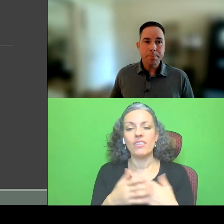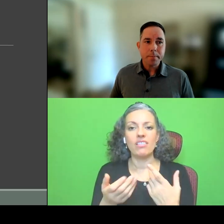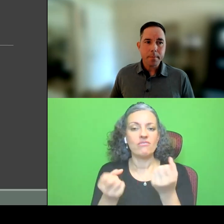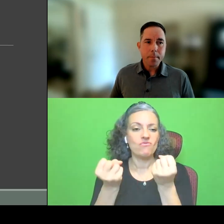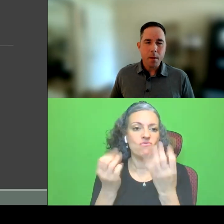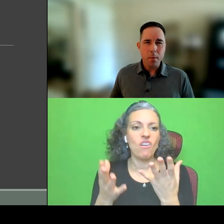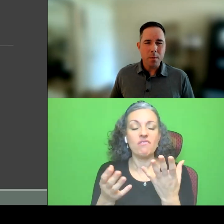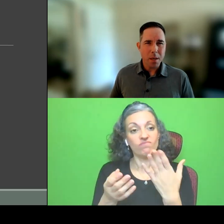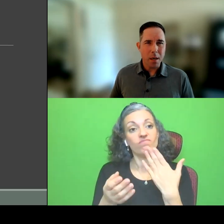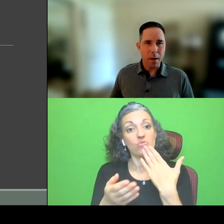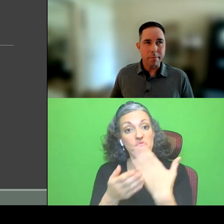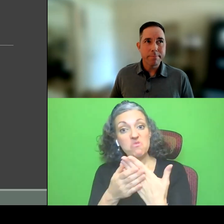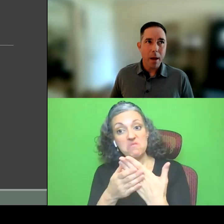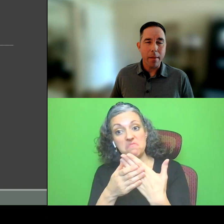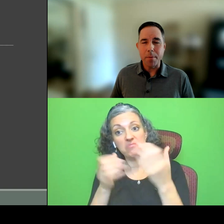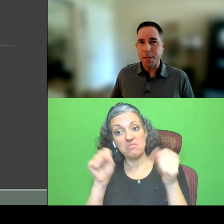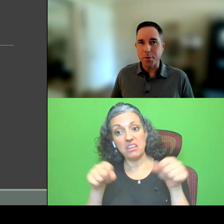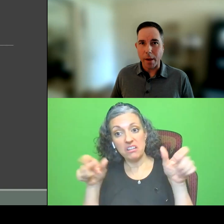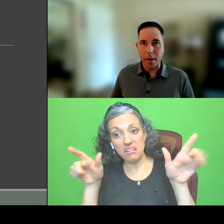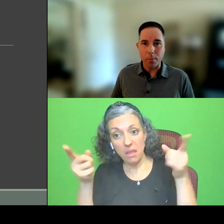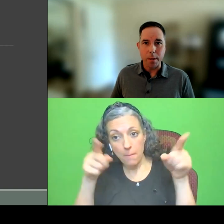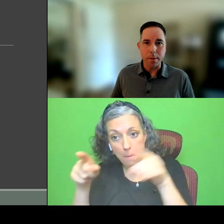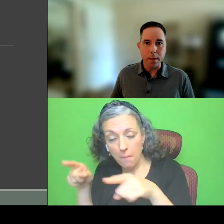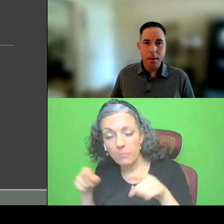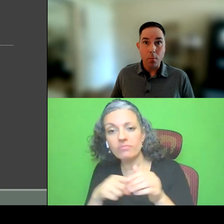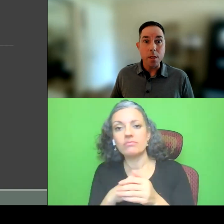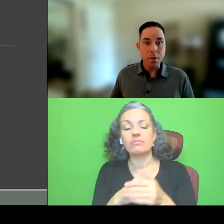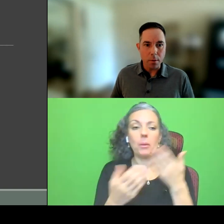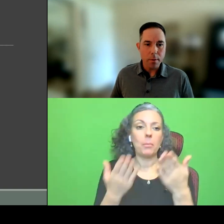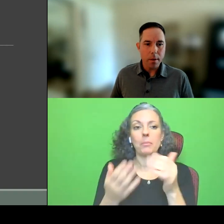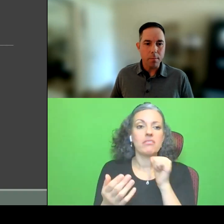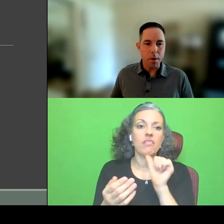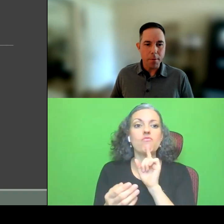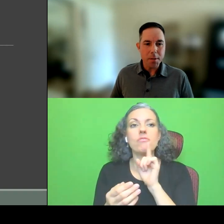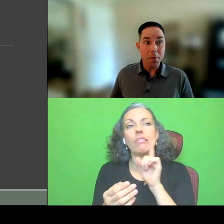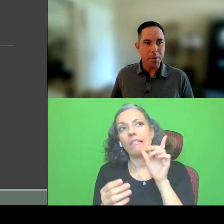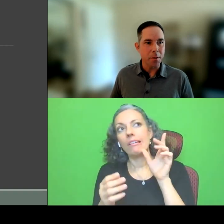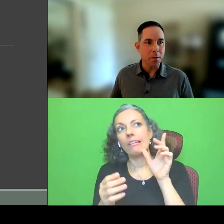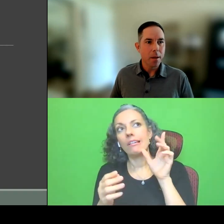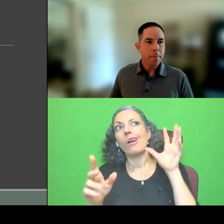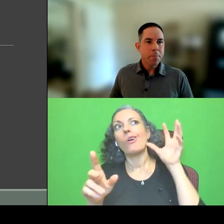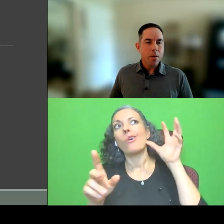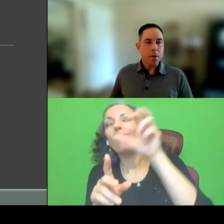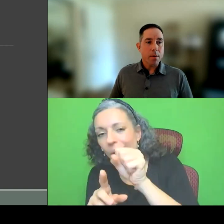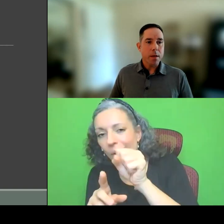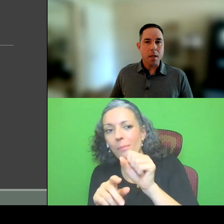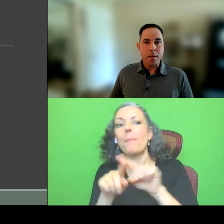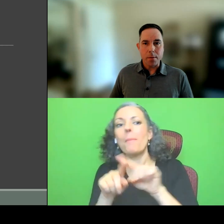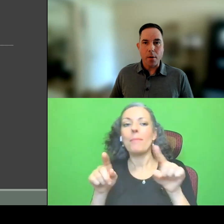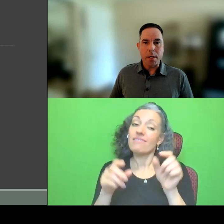We will talk about how that potential might not really be reachable, but there is still potential.